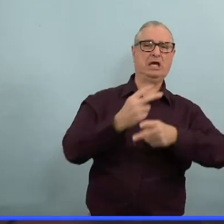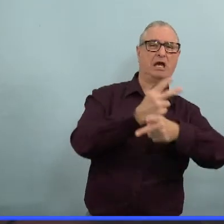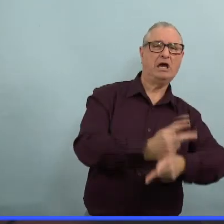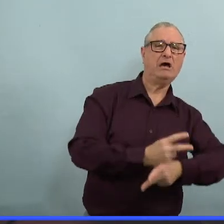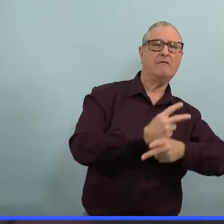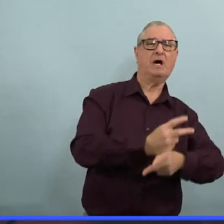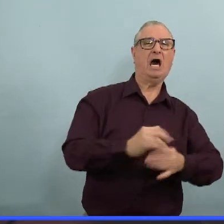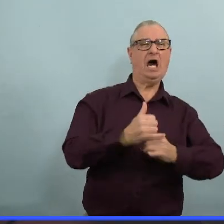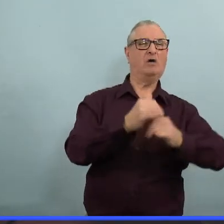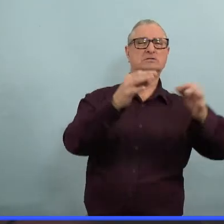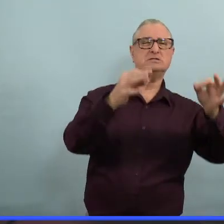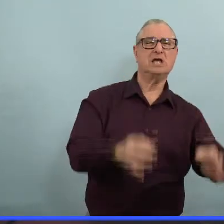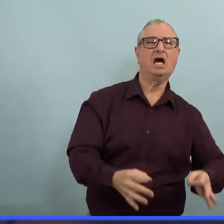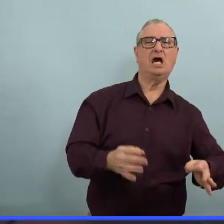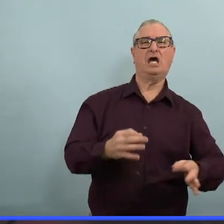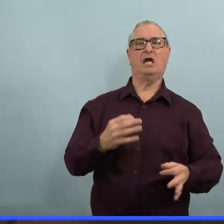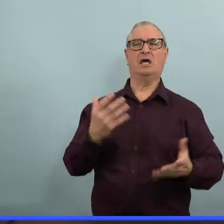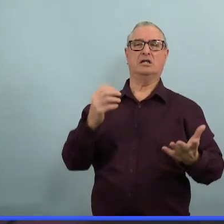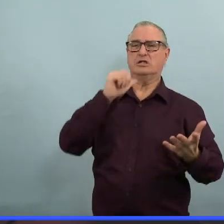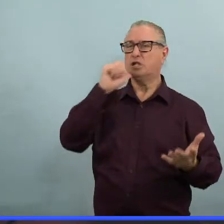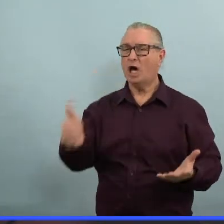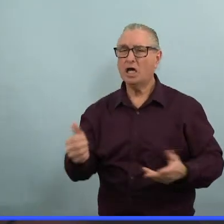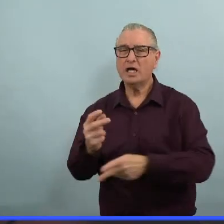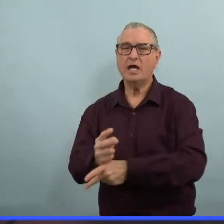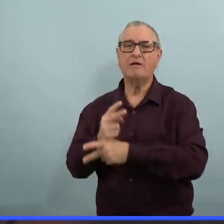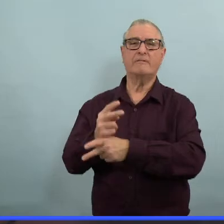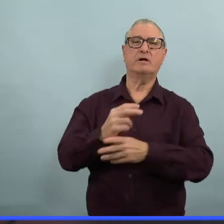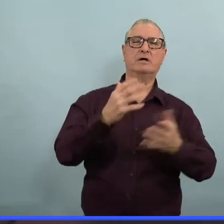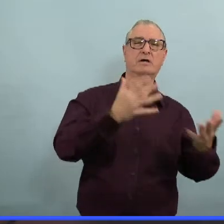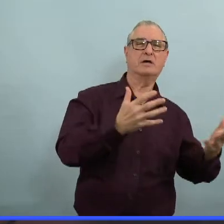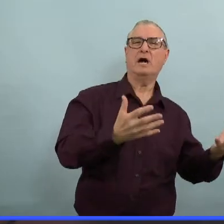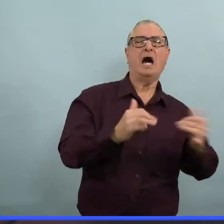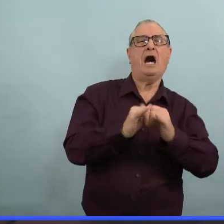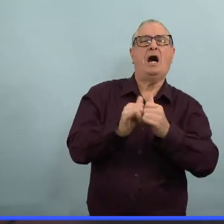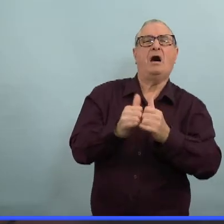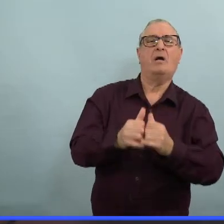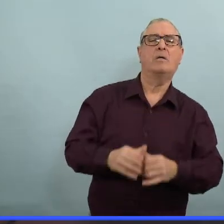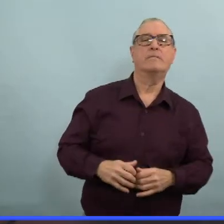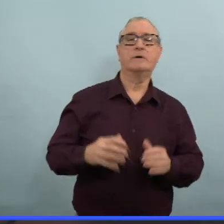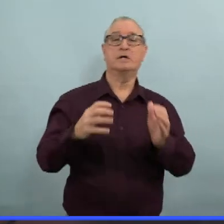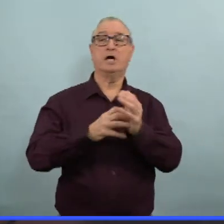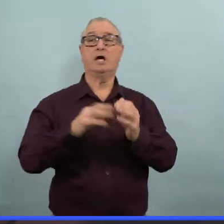there is some unpredictability when we when we loosen certain measures there's just no way you